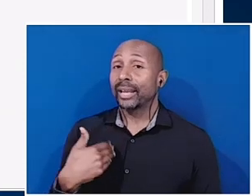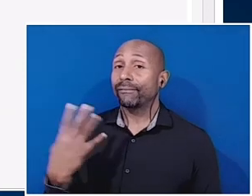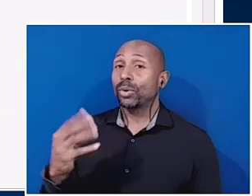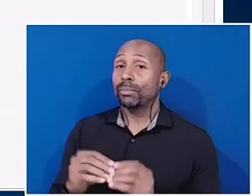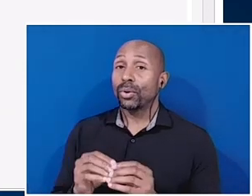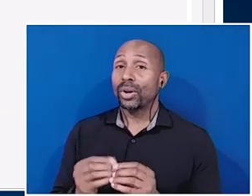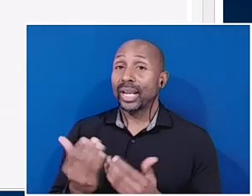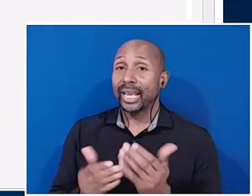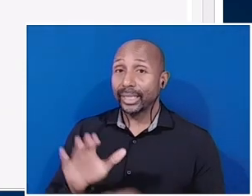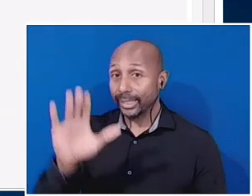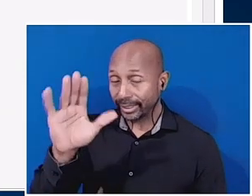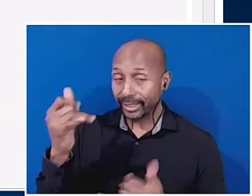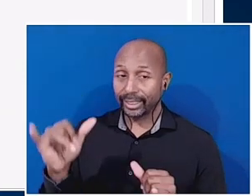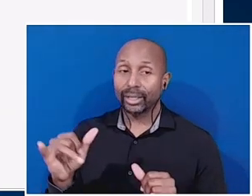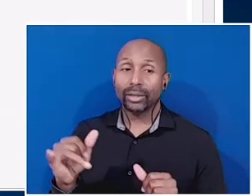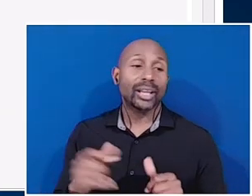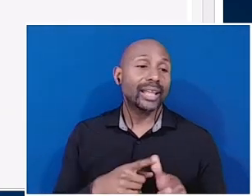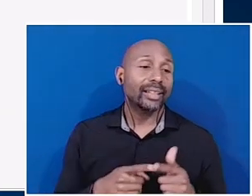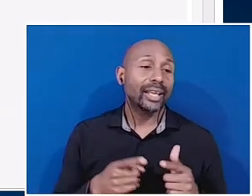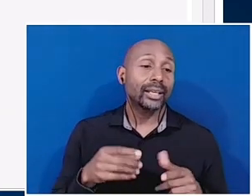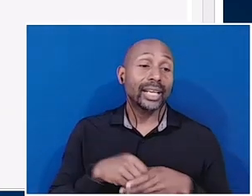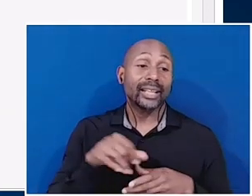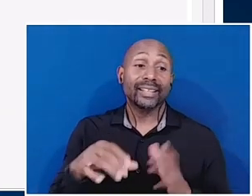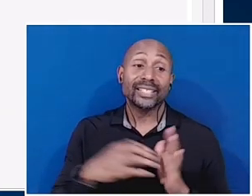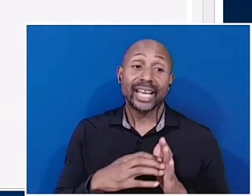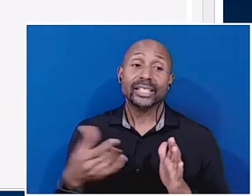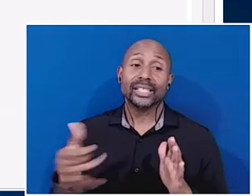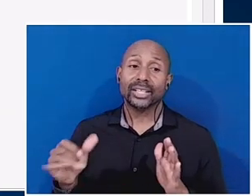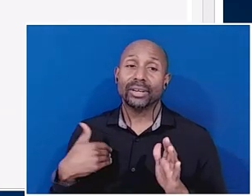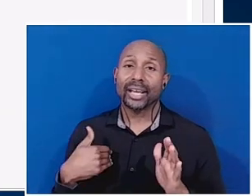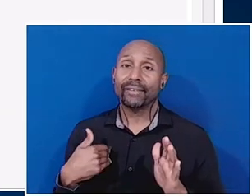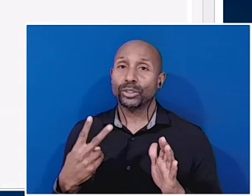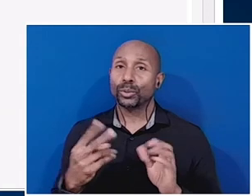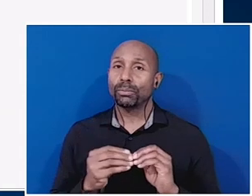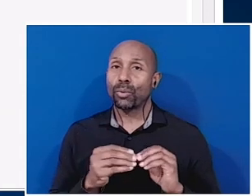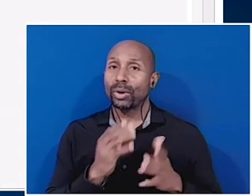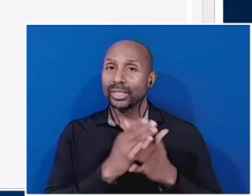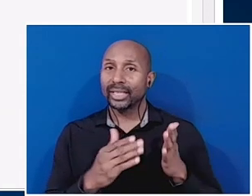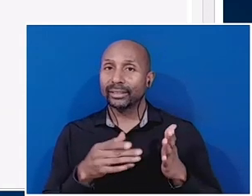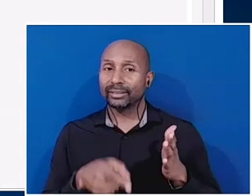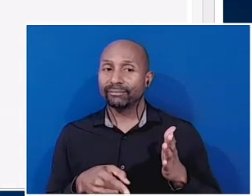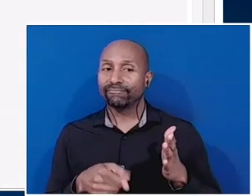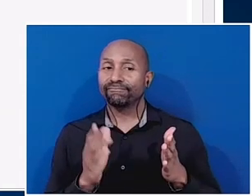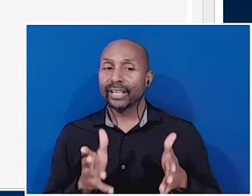cover. So, are there any additional new